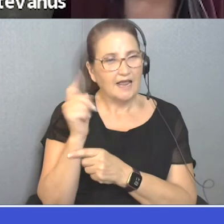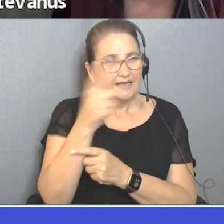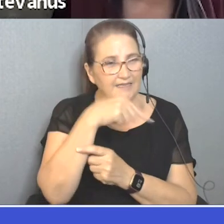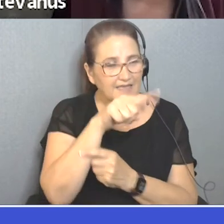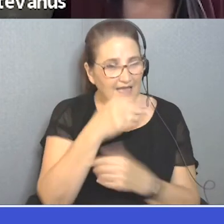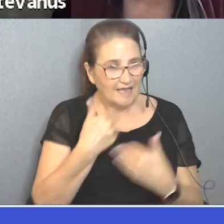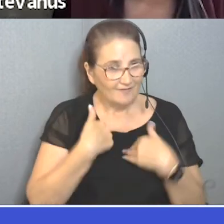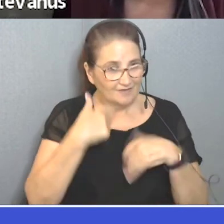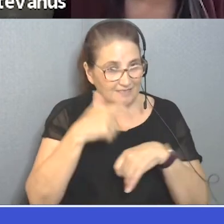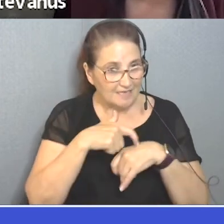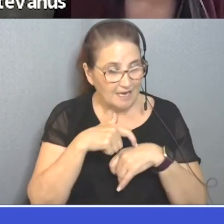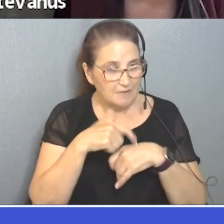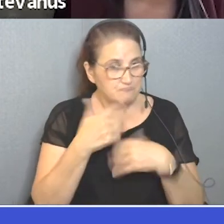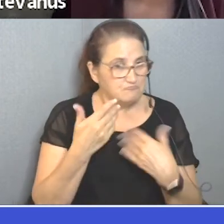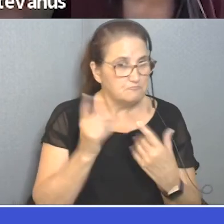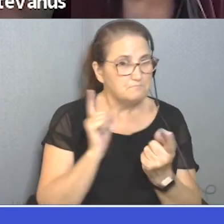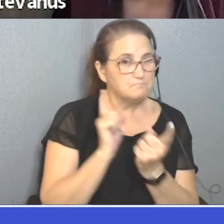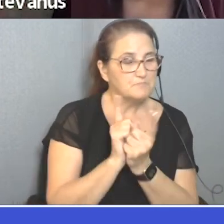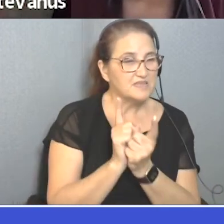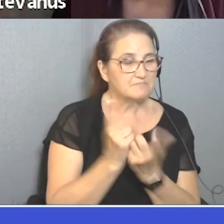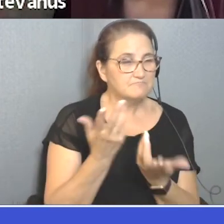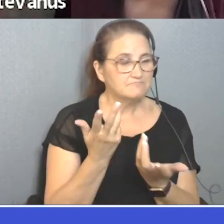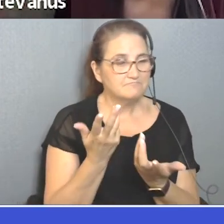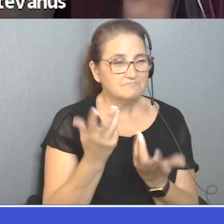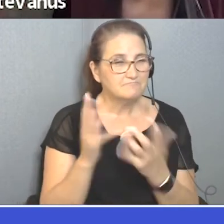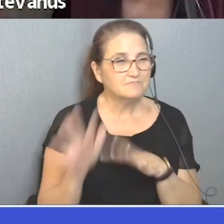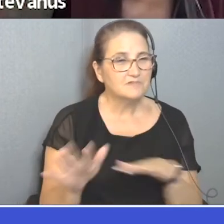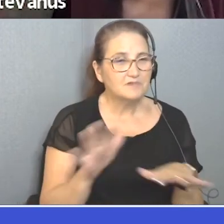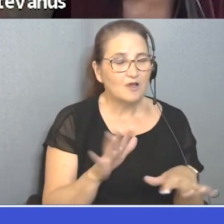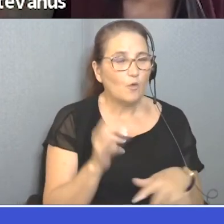June, and ask them if they have time to meet with you for an informal, you